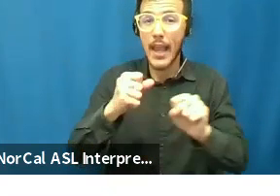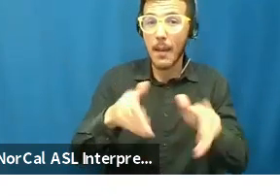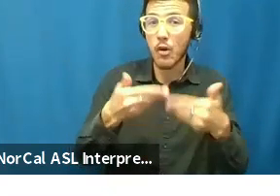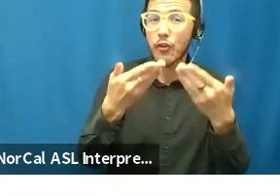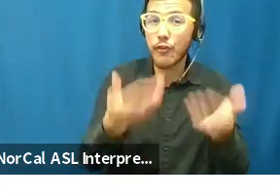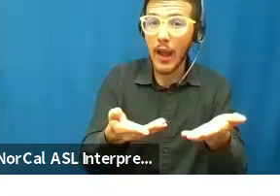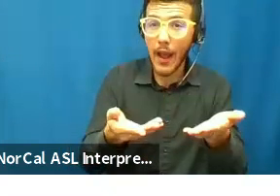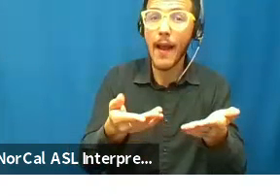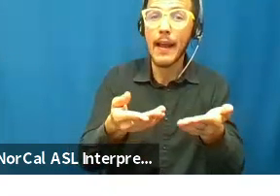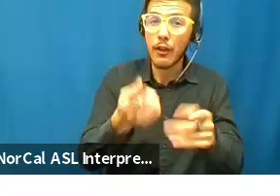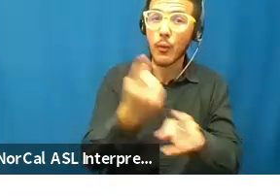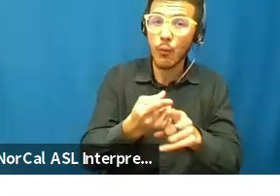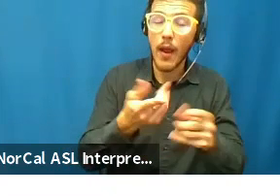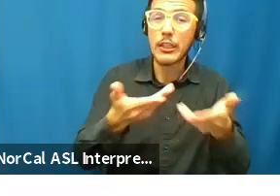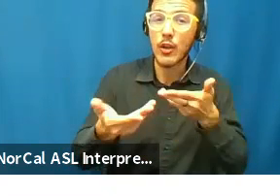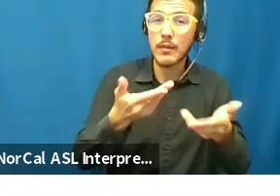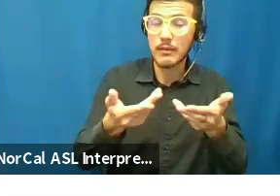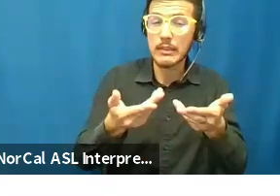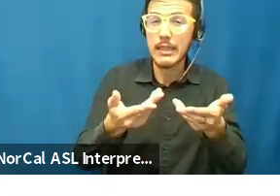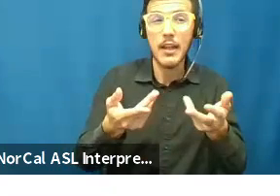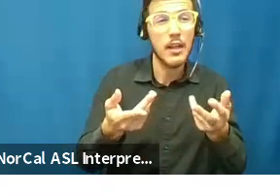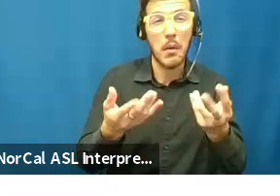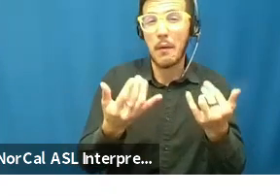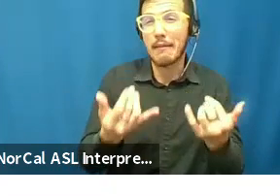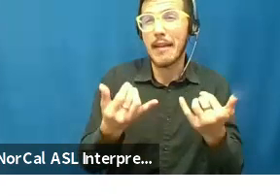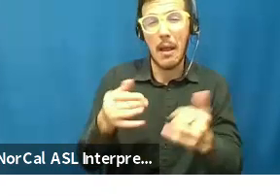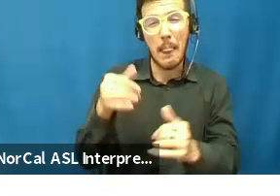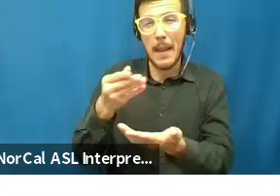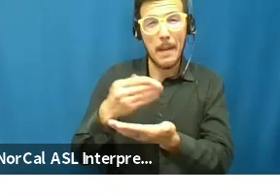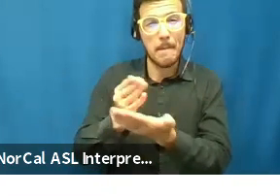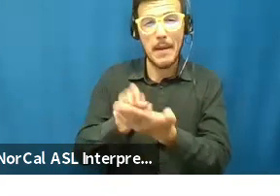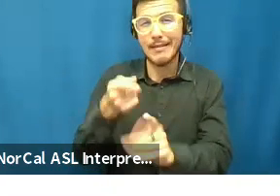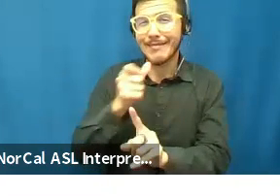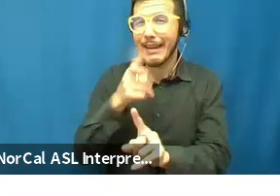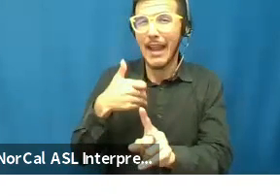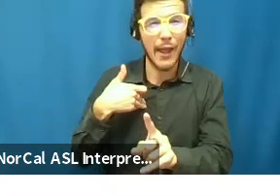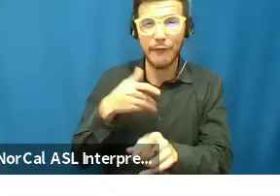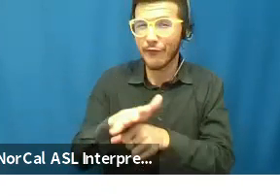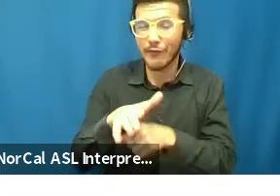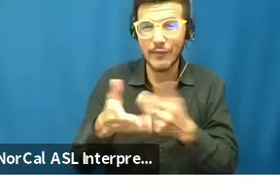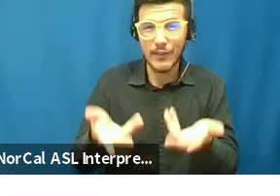should be providing. We just don't have that. Every time something is needed, I'm literally